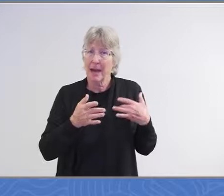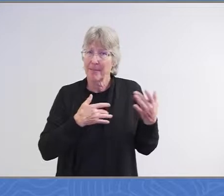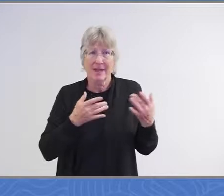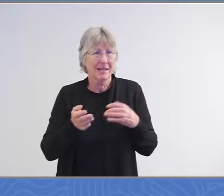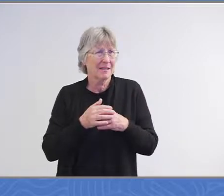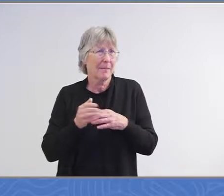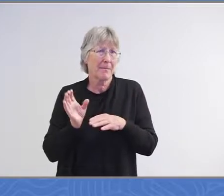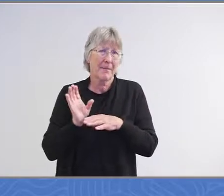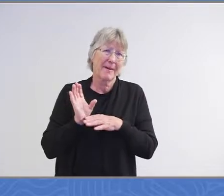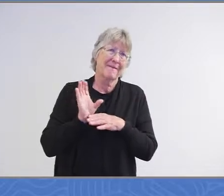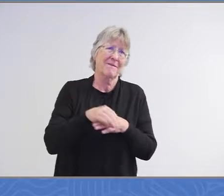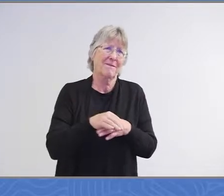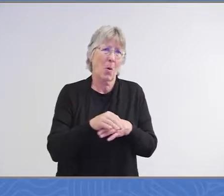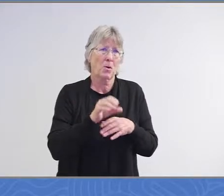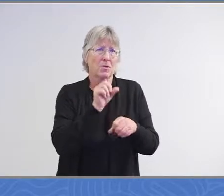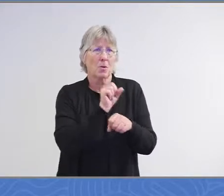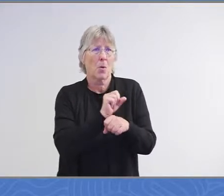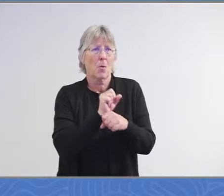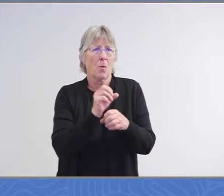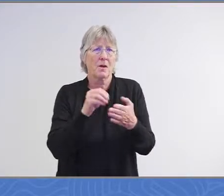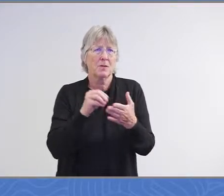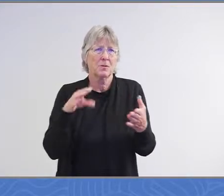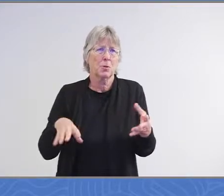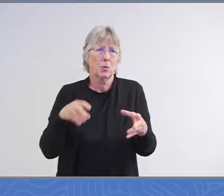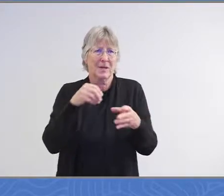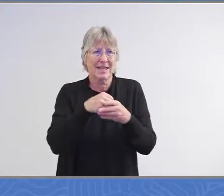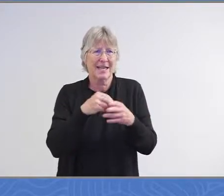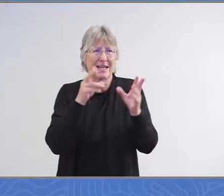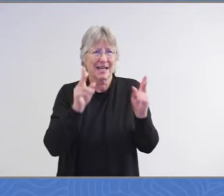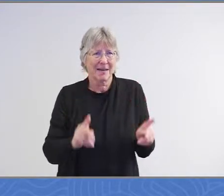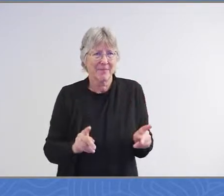to work with students in-person versus continuing to teach them virtually